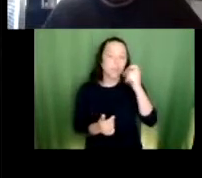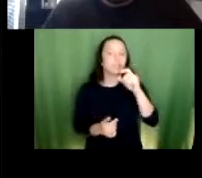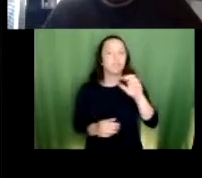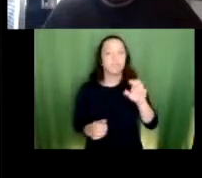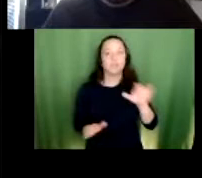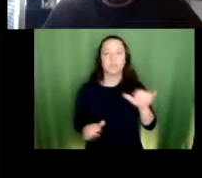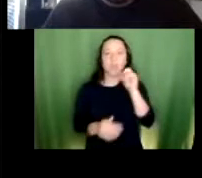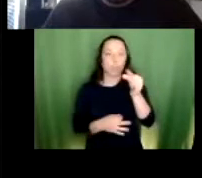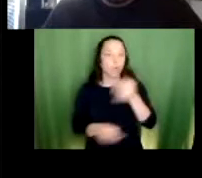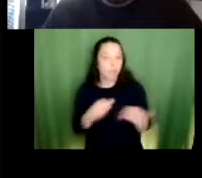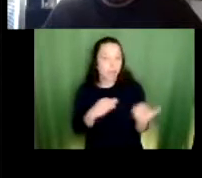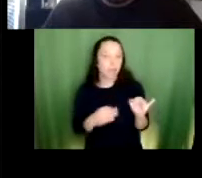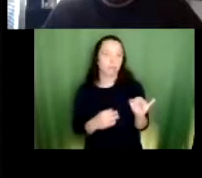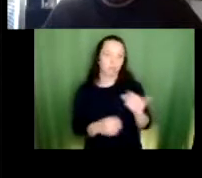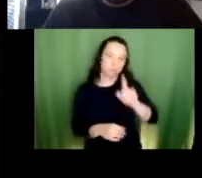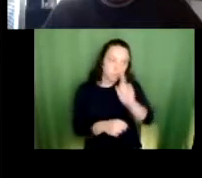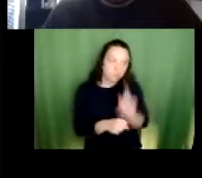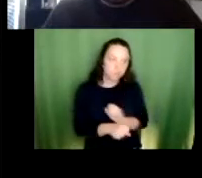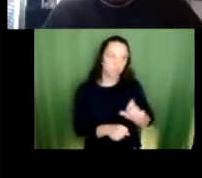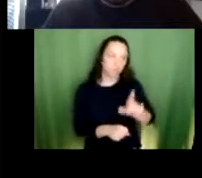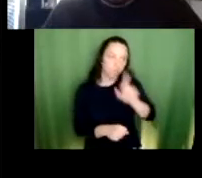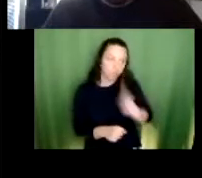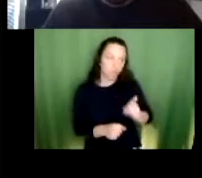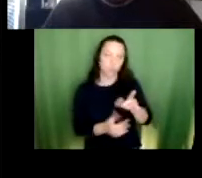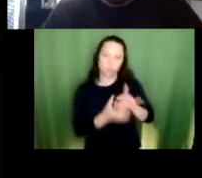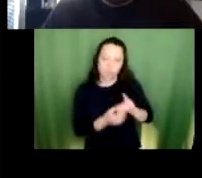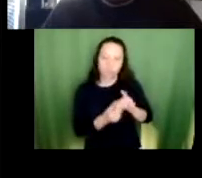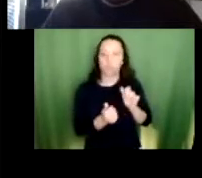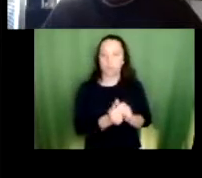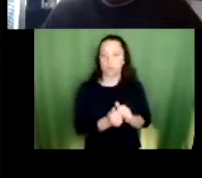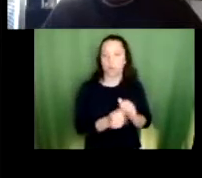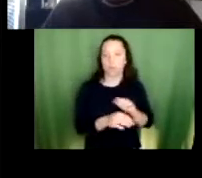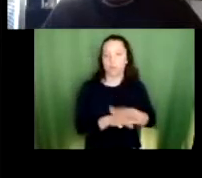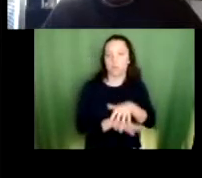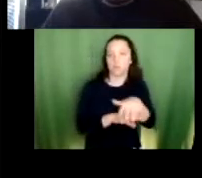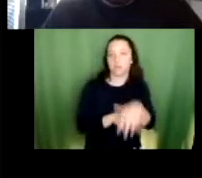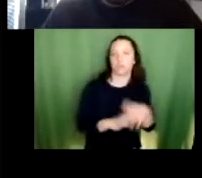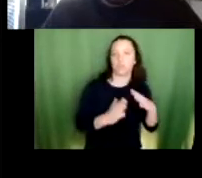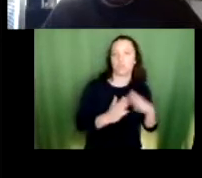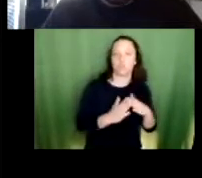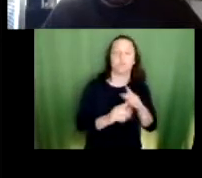with Indigenous communities, but serves as a first step in honoring the land we are on